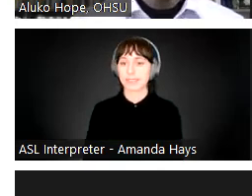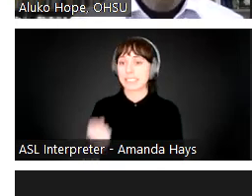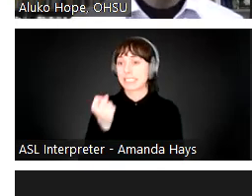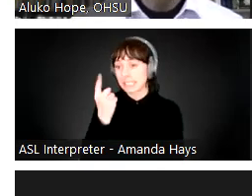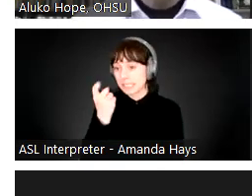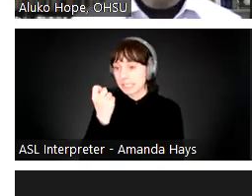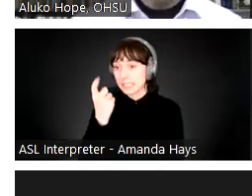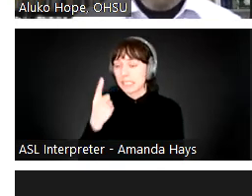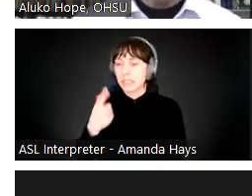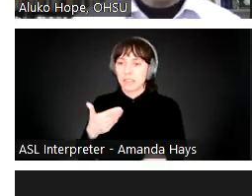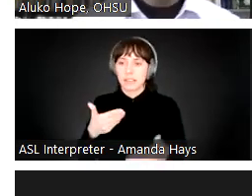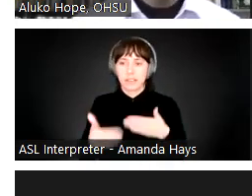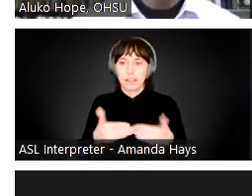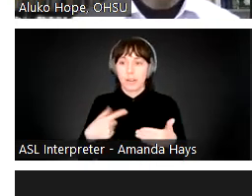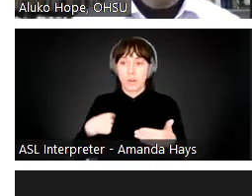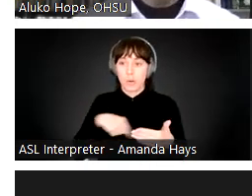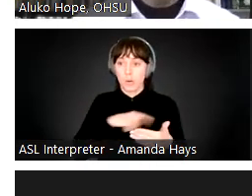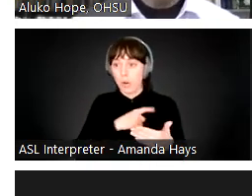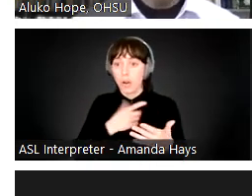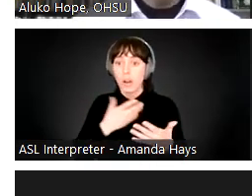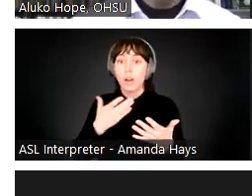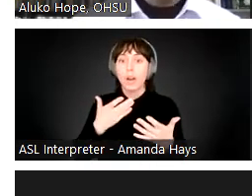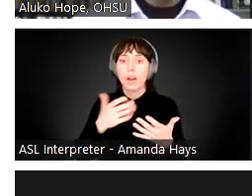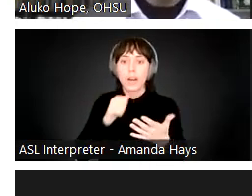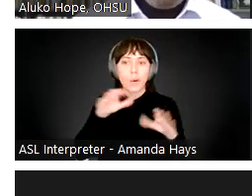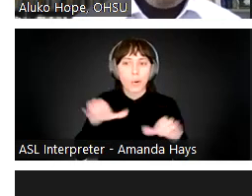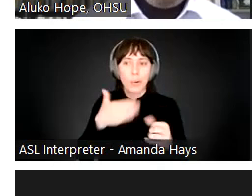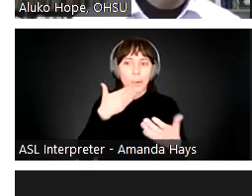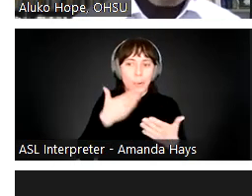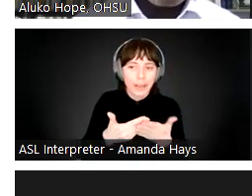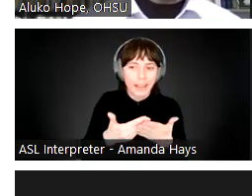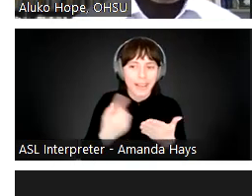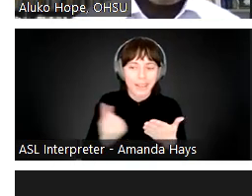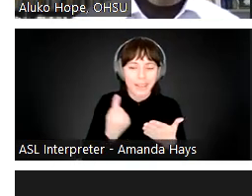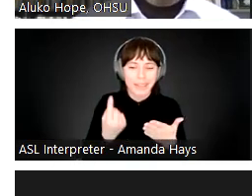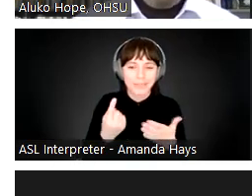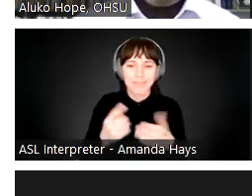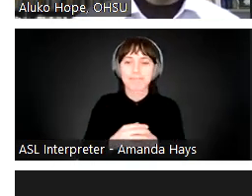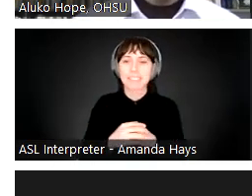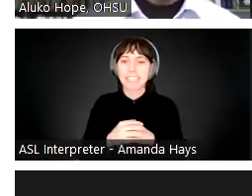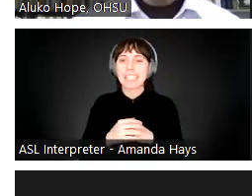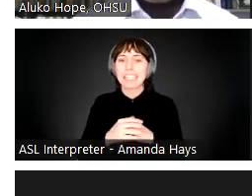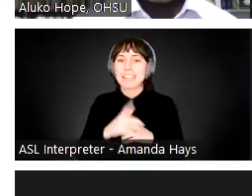when you have an illness that is not well understood, really in the medical system, we're